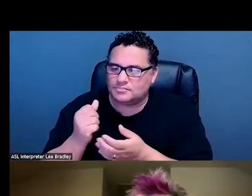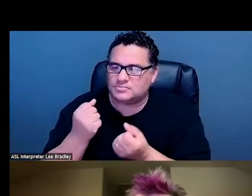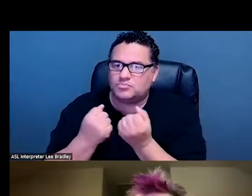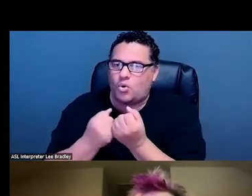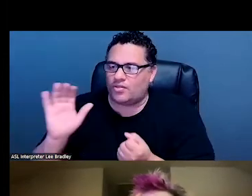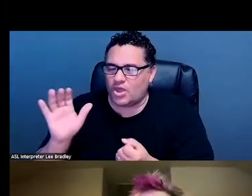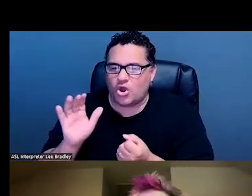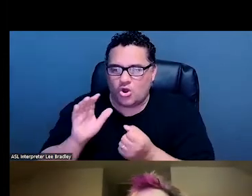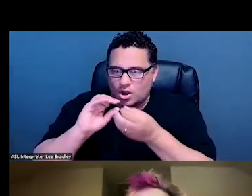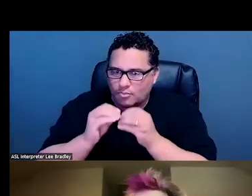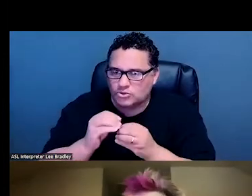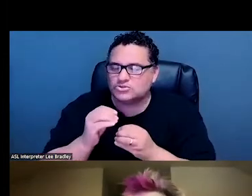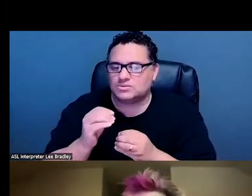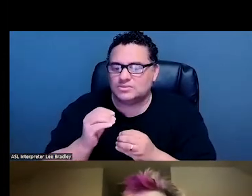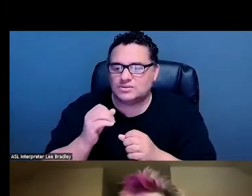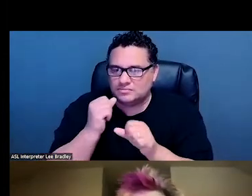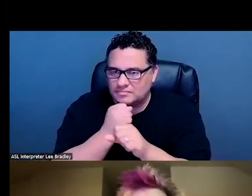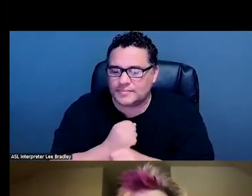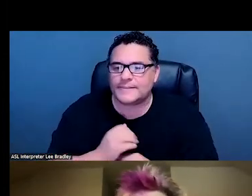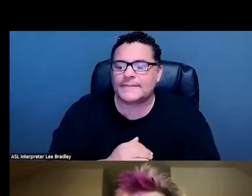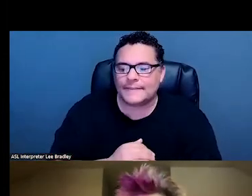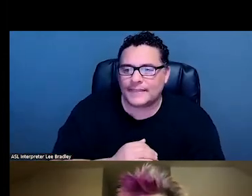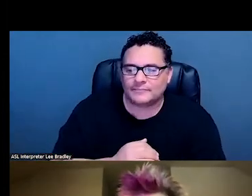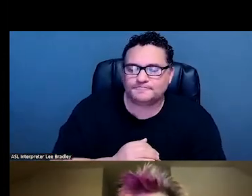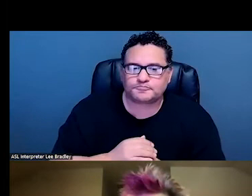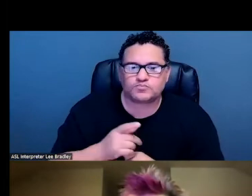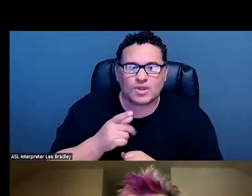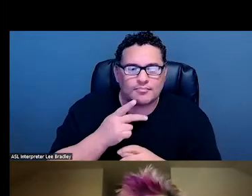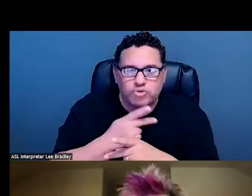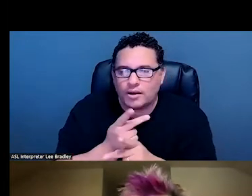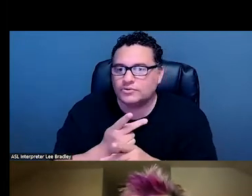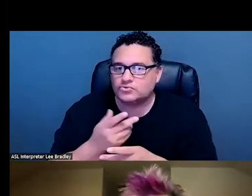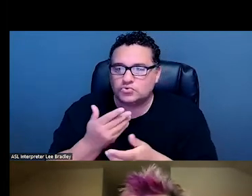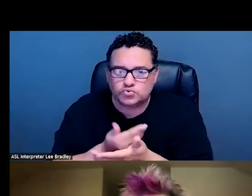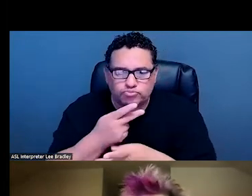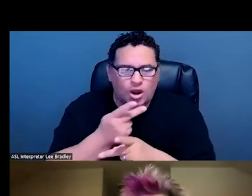ESPECIALLY, THE HAZARDOUS, HAZARDS OF NEW PRODUCT COMING ON THE MARKET. NEXT SLIDE.